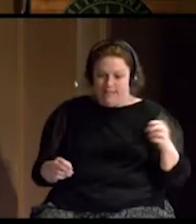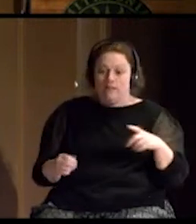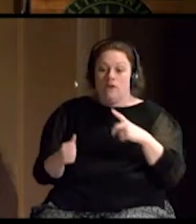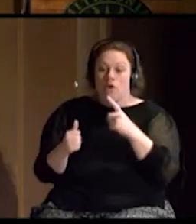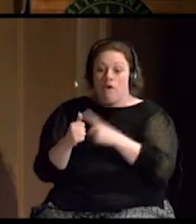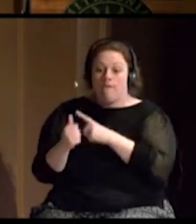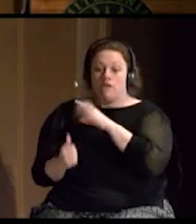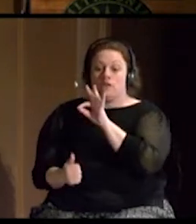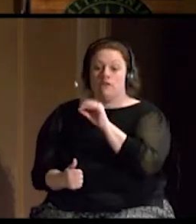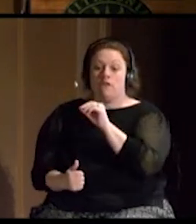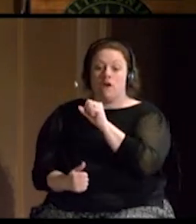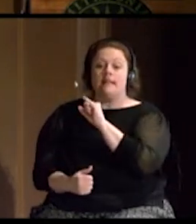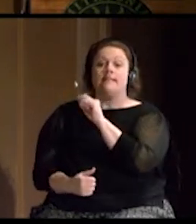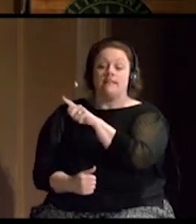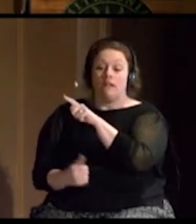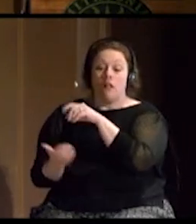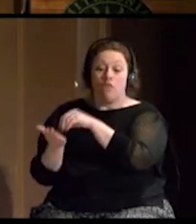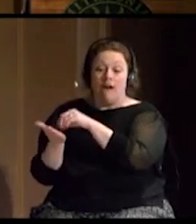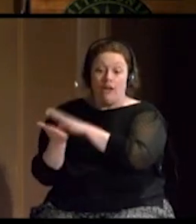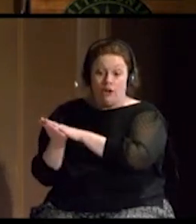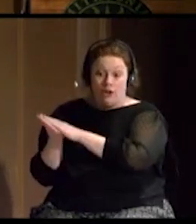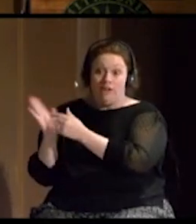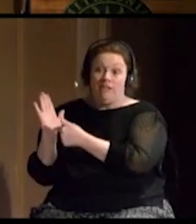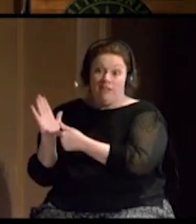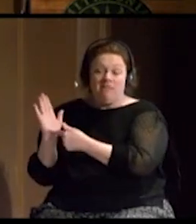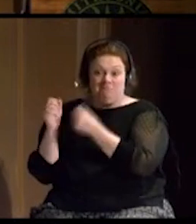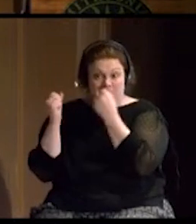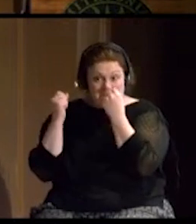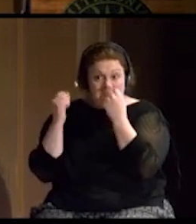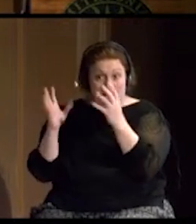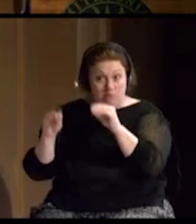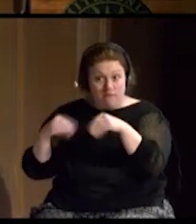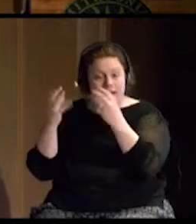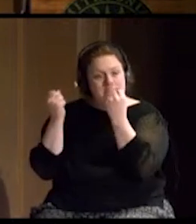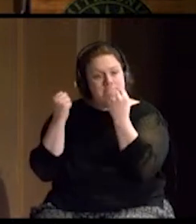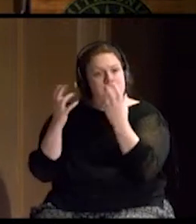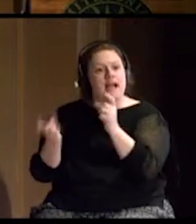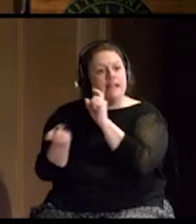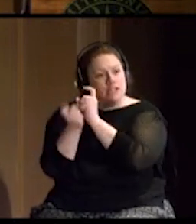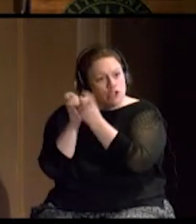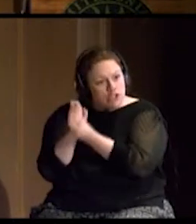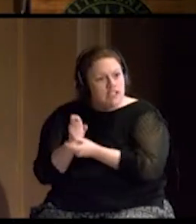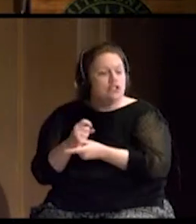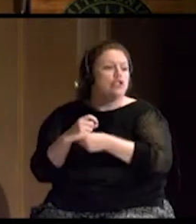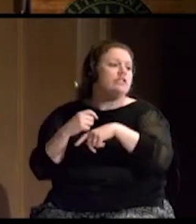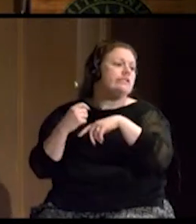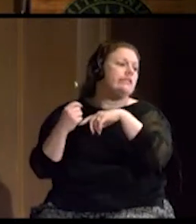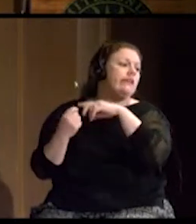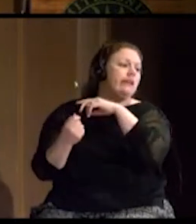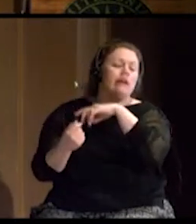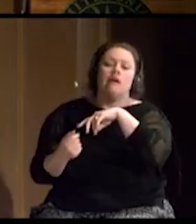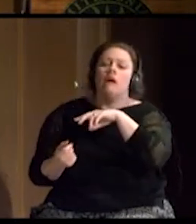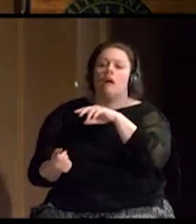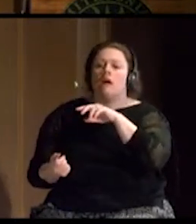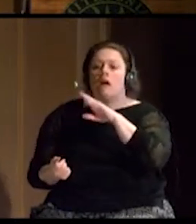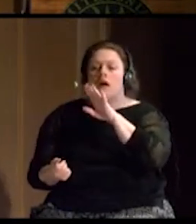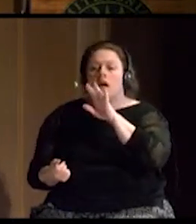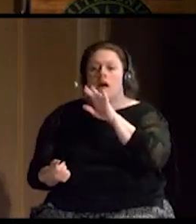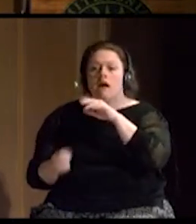which can reveal significant insights into changes in this diversity or morphology over time.